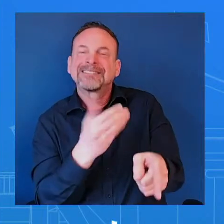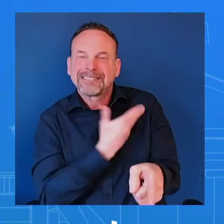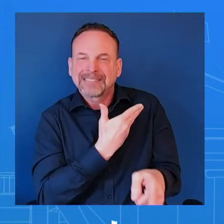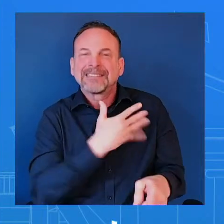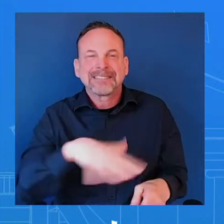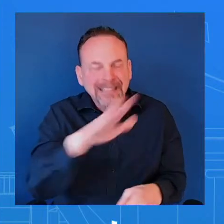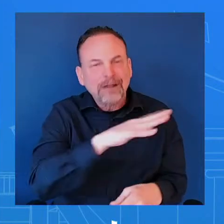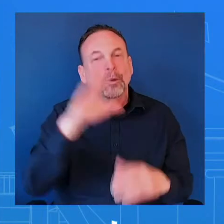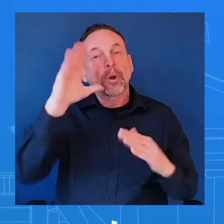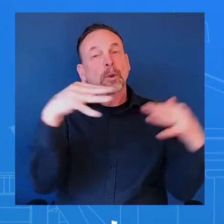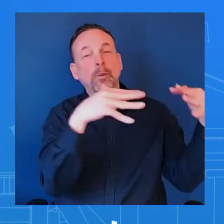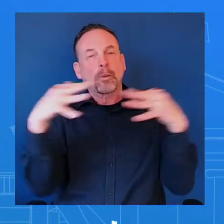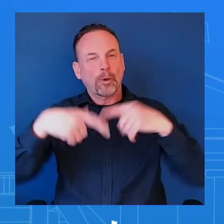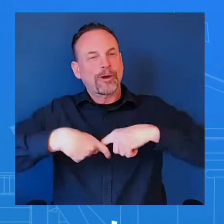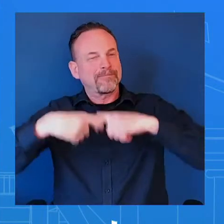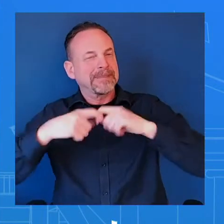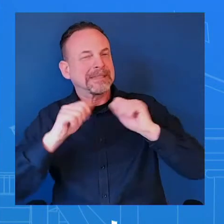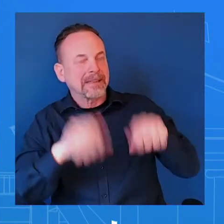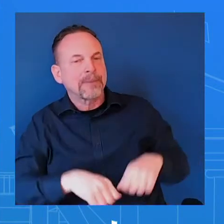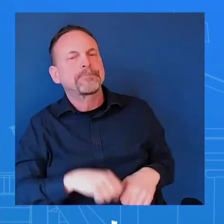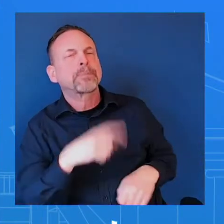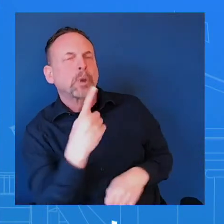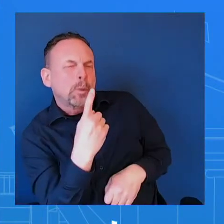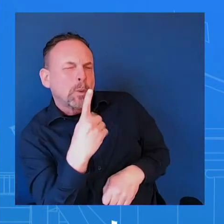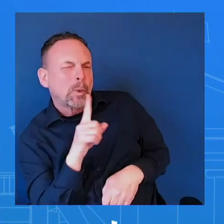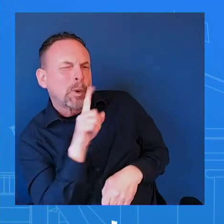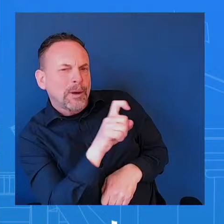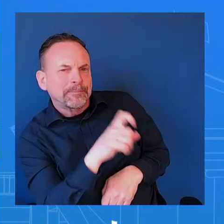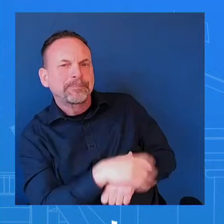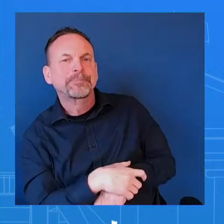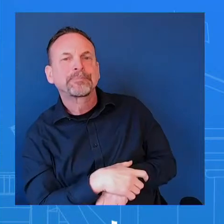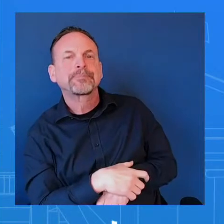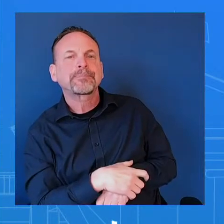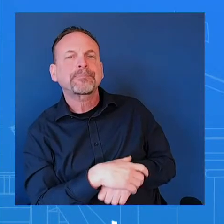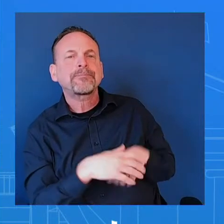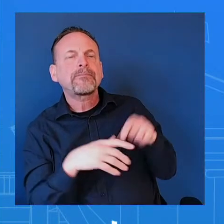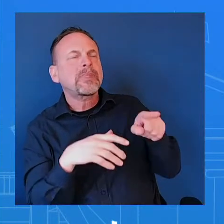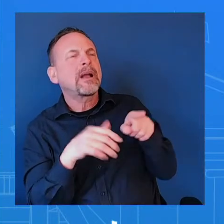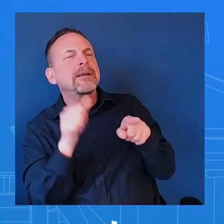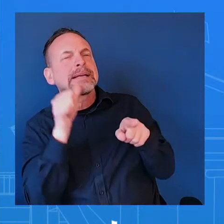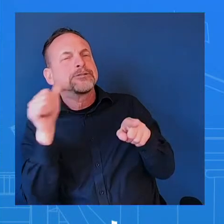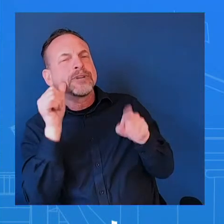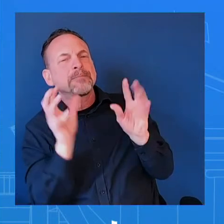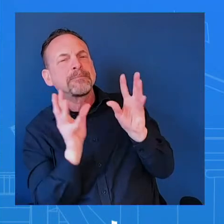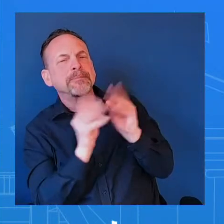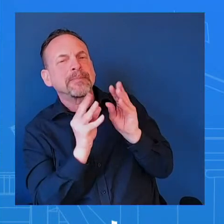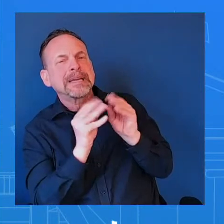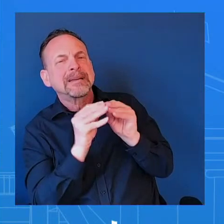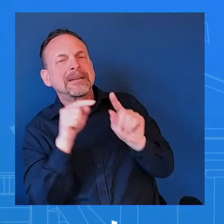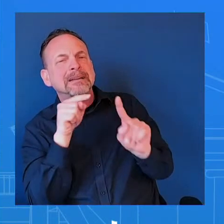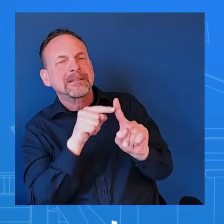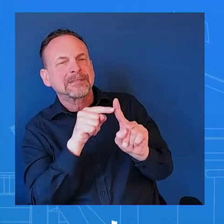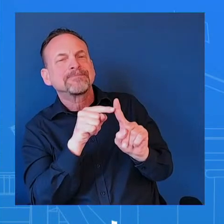Dr. Ahmad said that he had handed the President a letter from an eight-year-old orphan girl